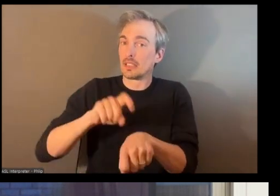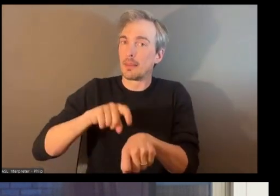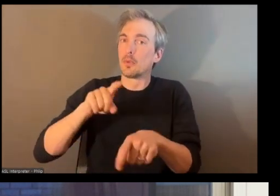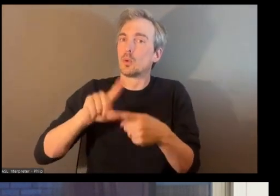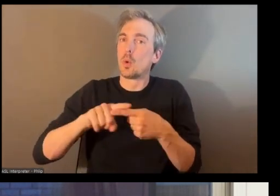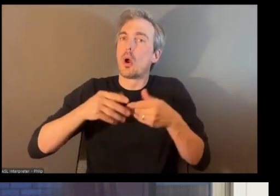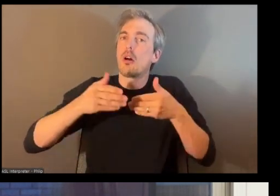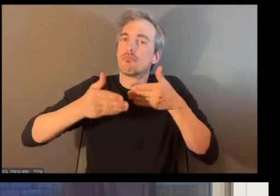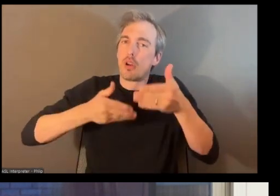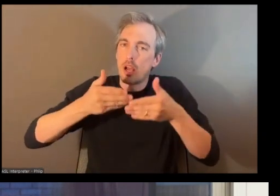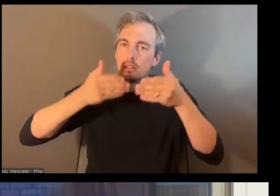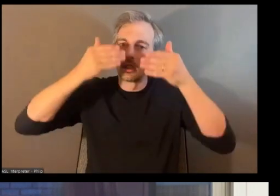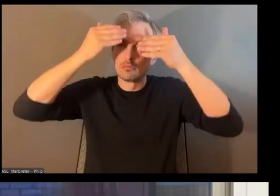It's related to structure and headings.